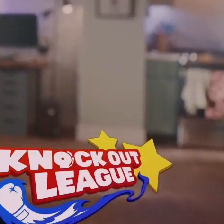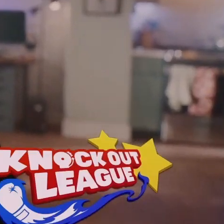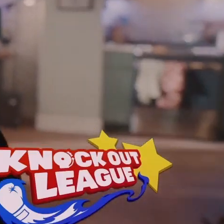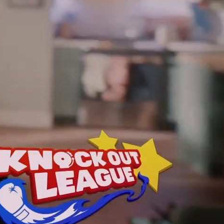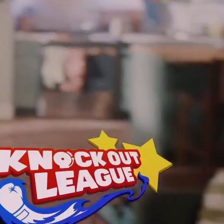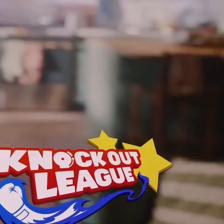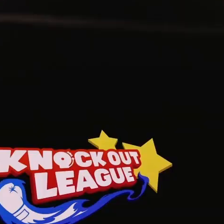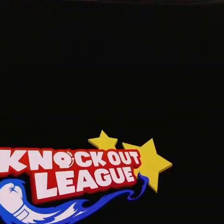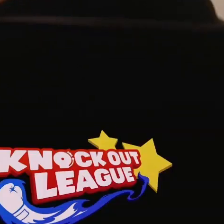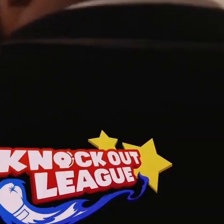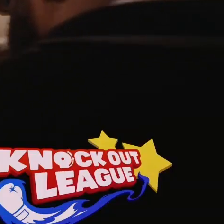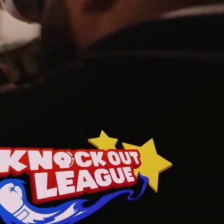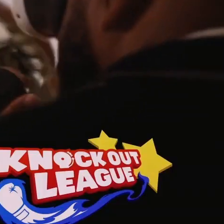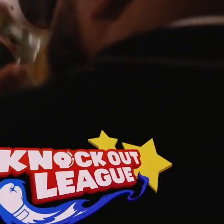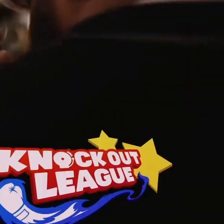[BOXING BELL RINGING]